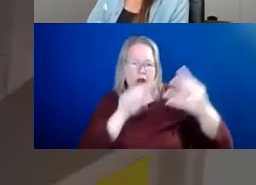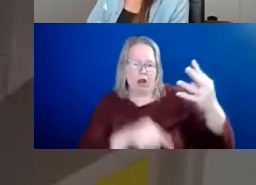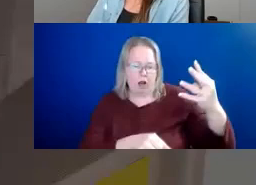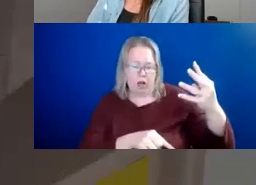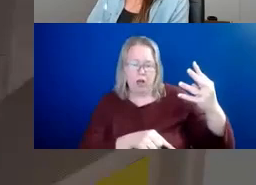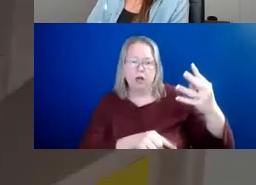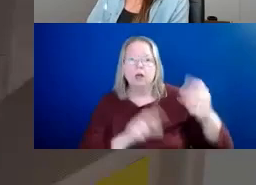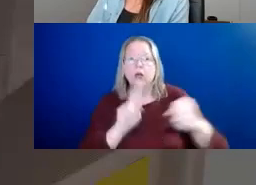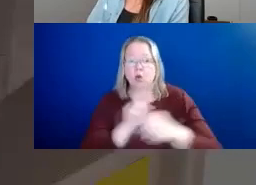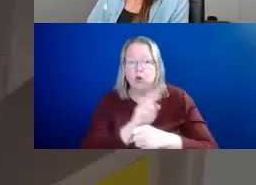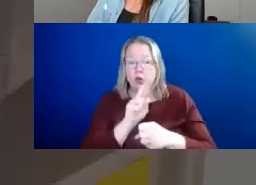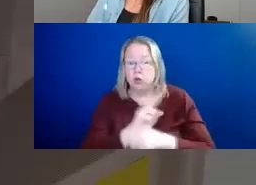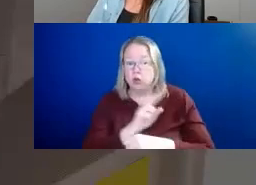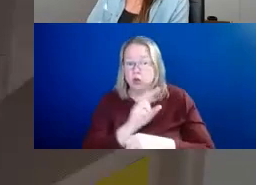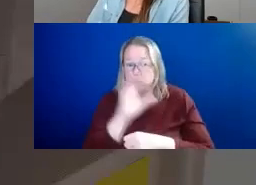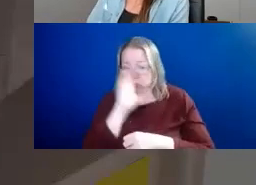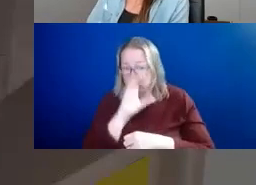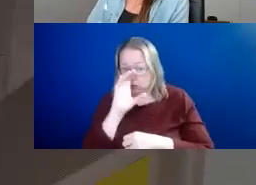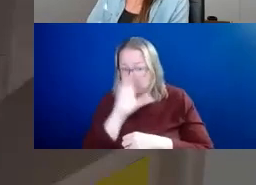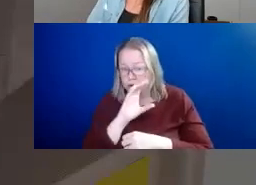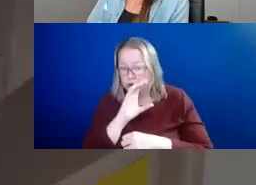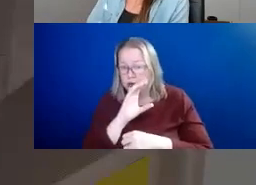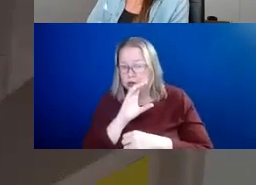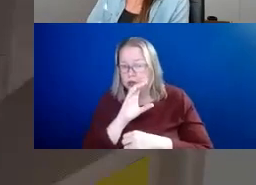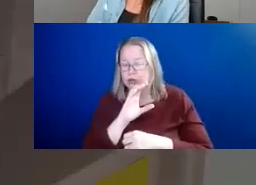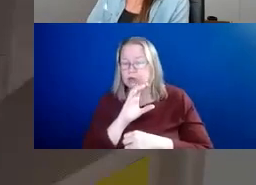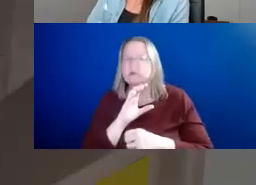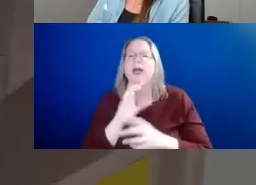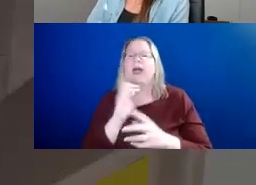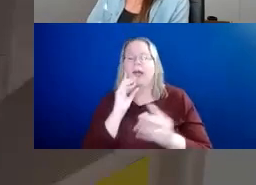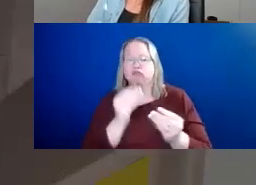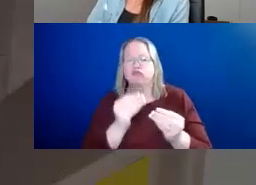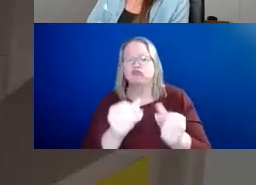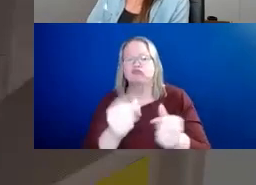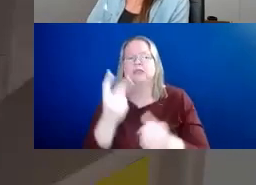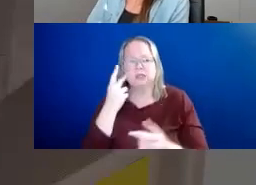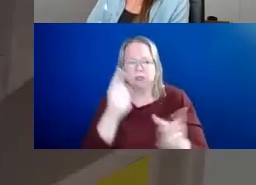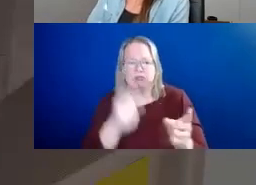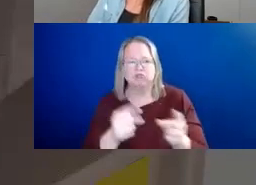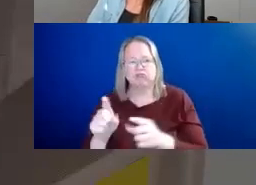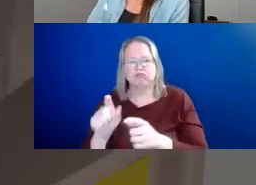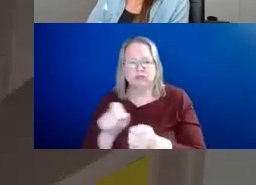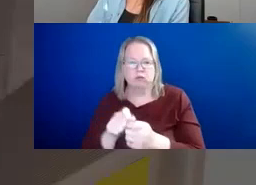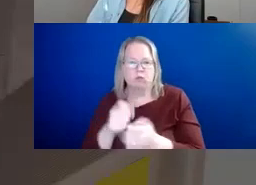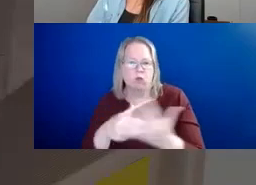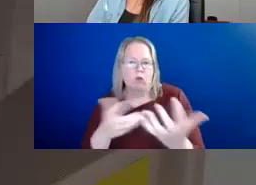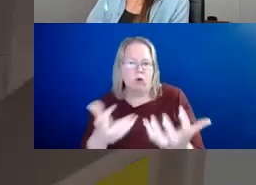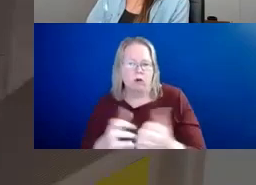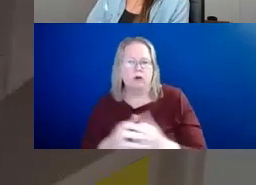12:22:19 – –. We are going to dive into the live sessions.